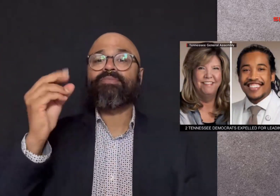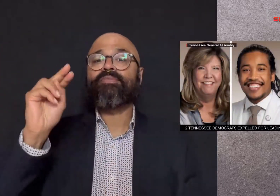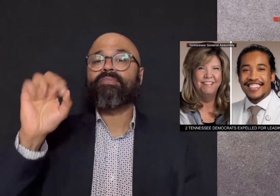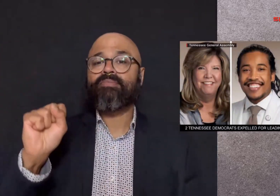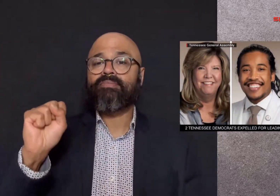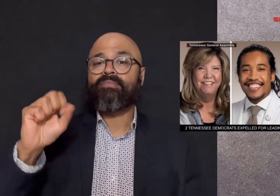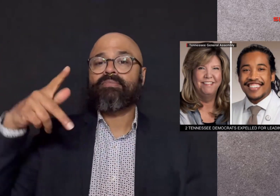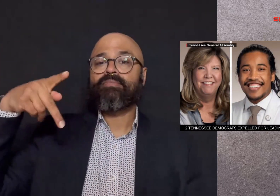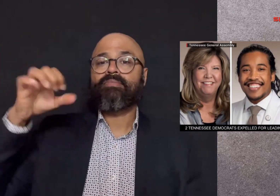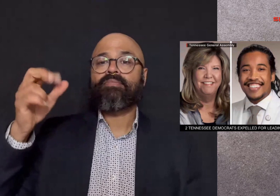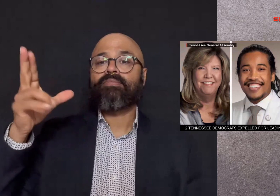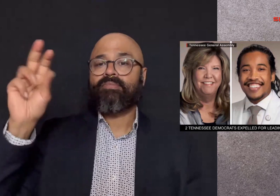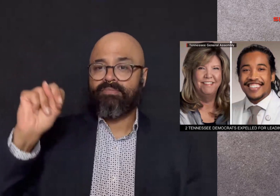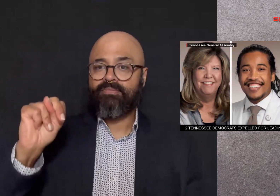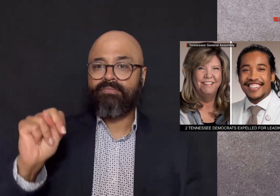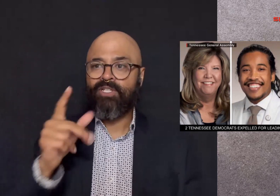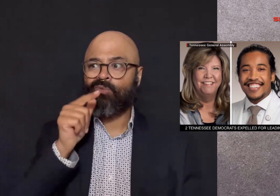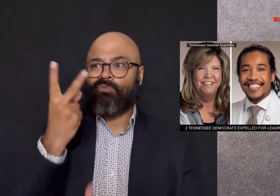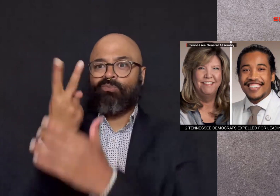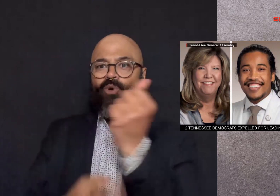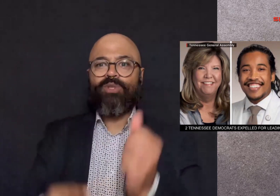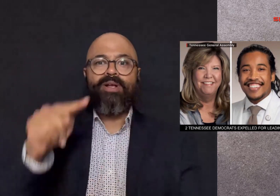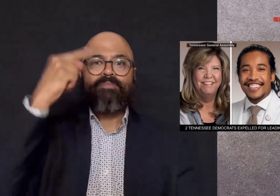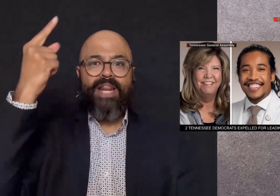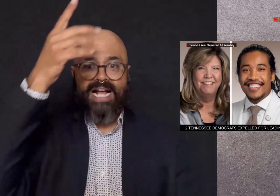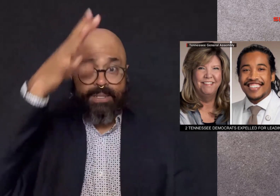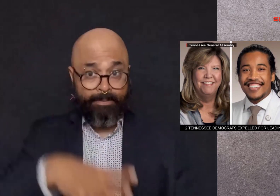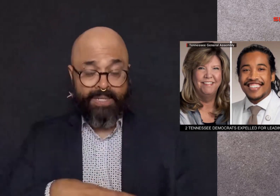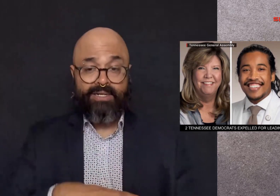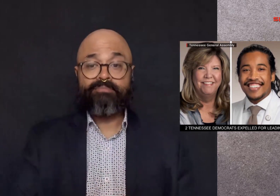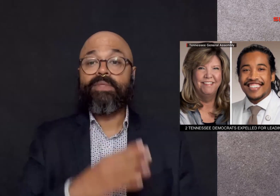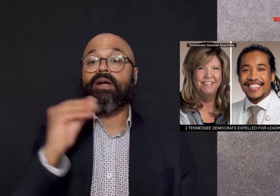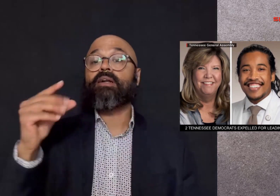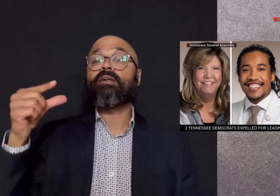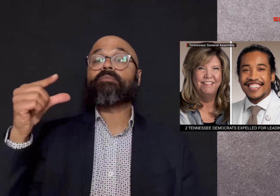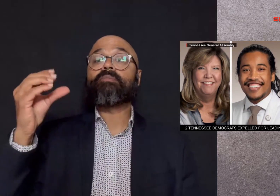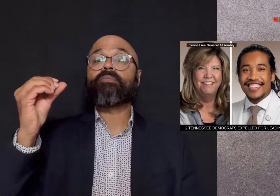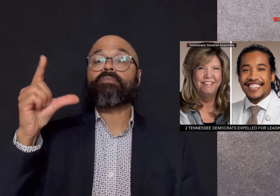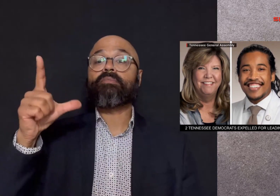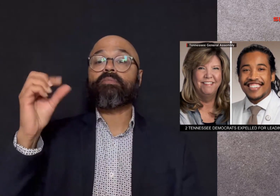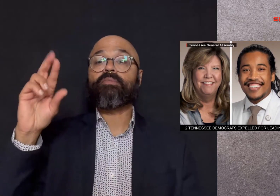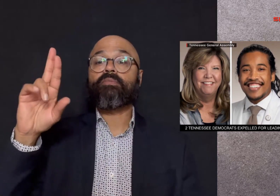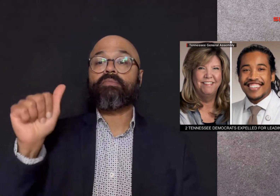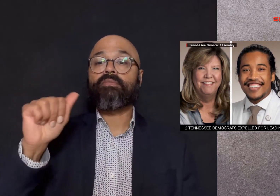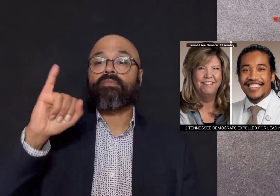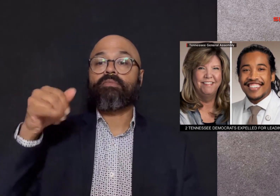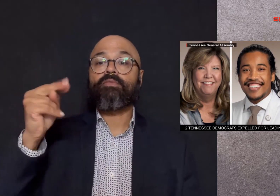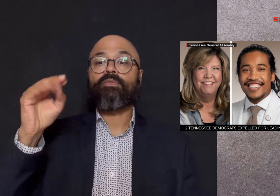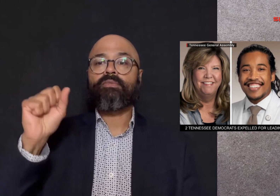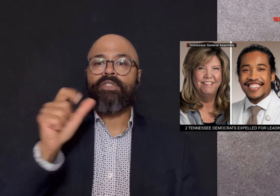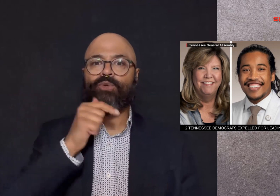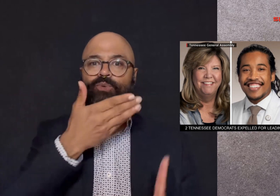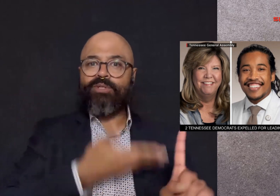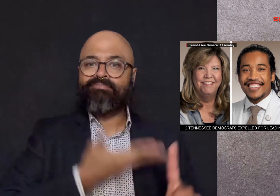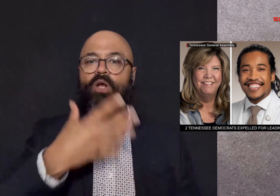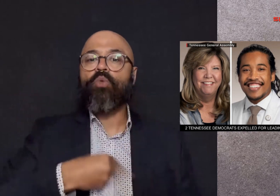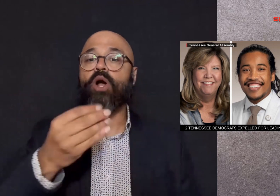Jones and Pearson who are black men and Gloria Jones who is a white woman